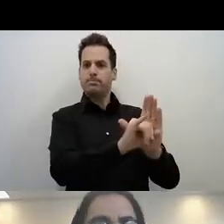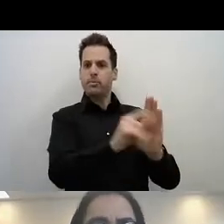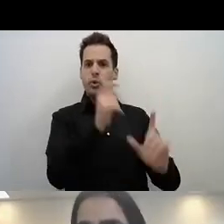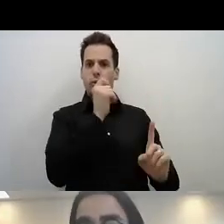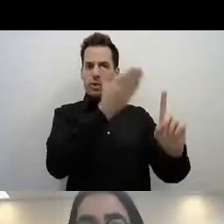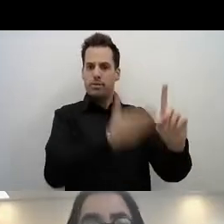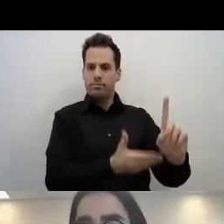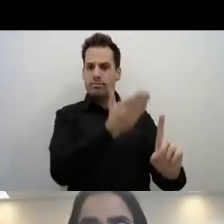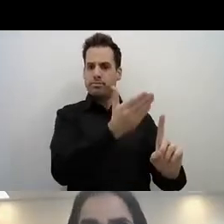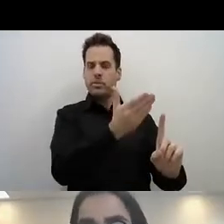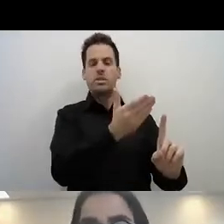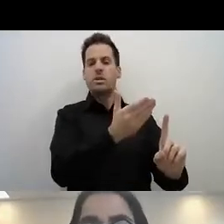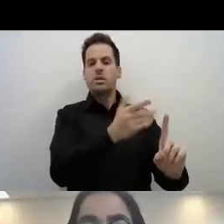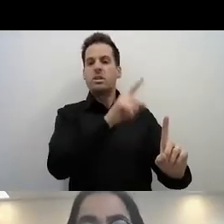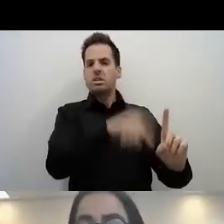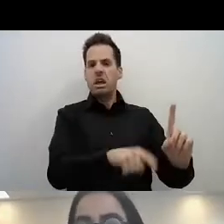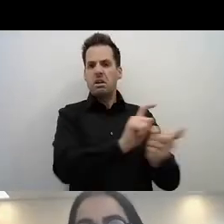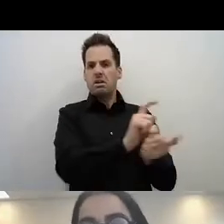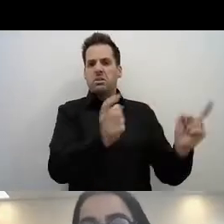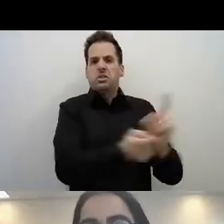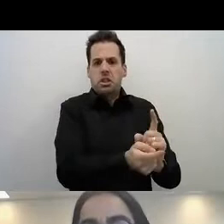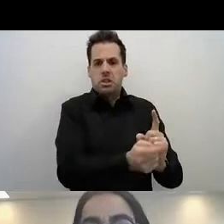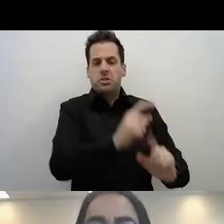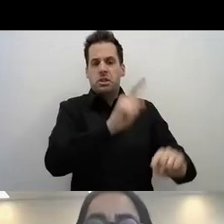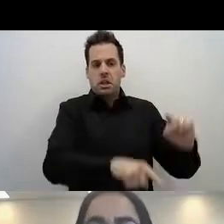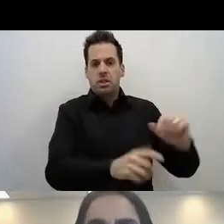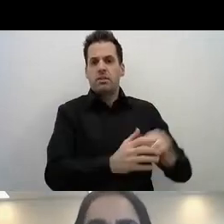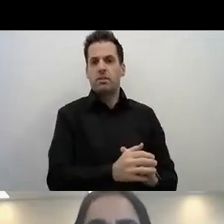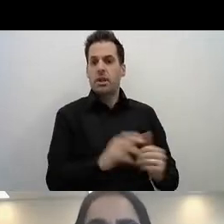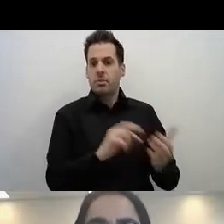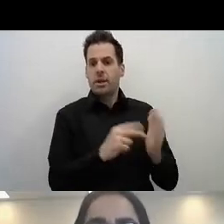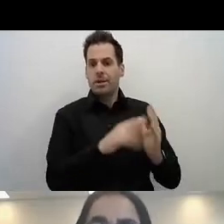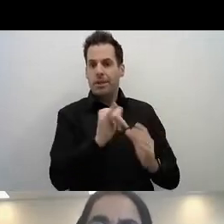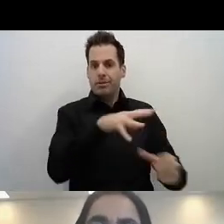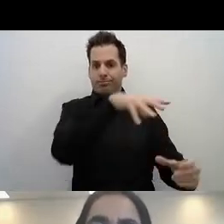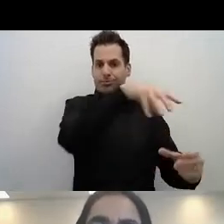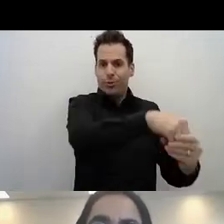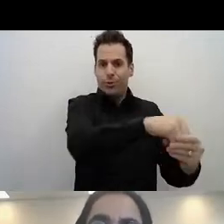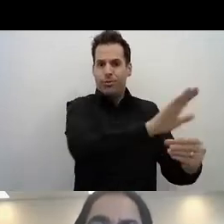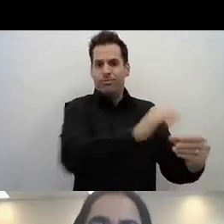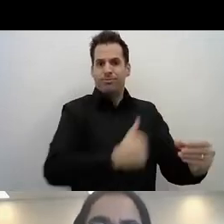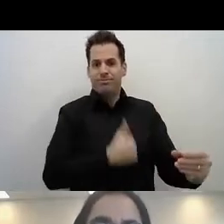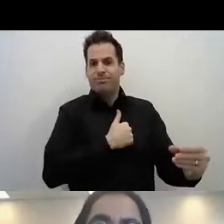that you can't easily change about yourself and that people have often times experienced negative